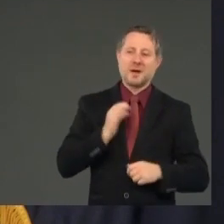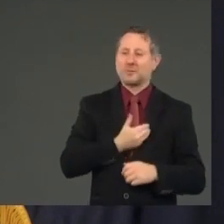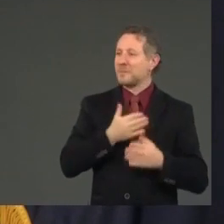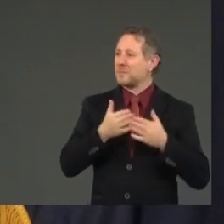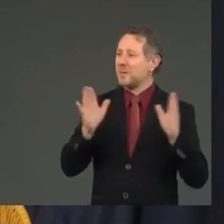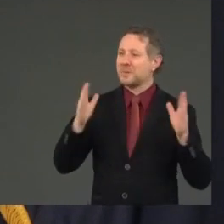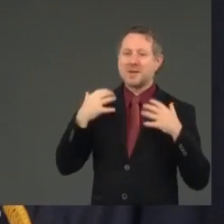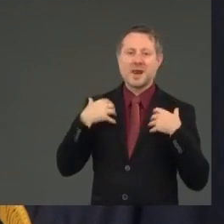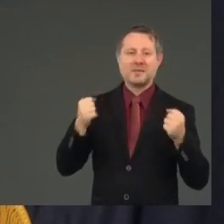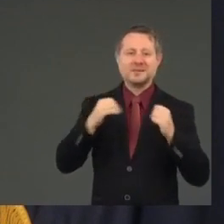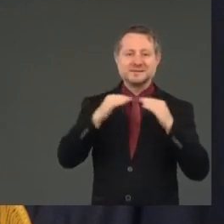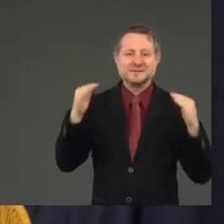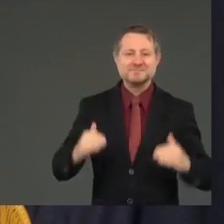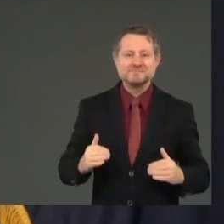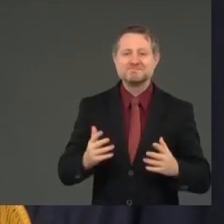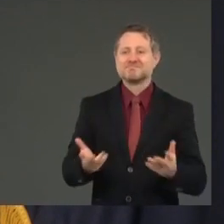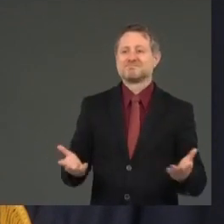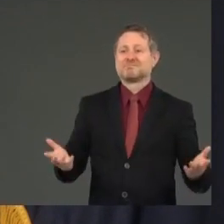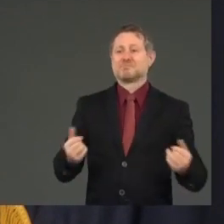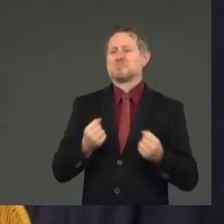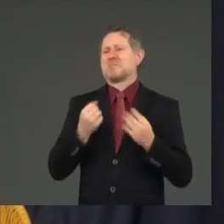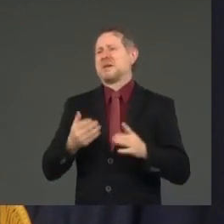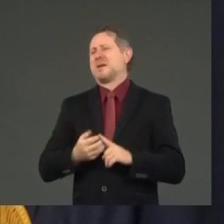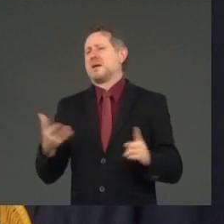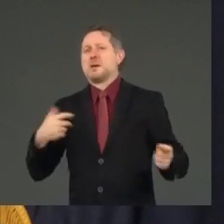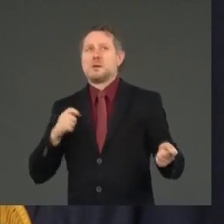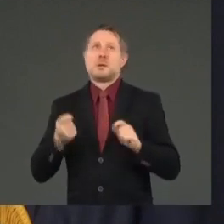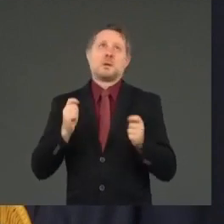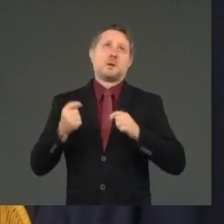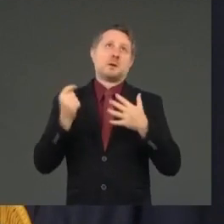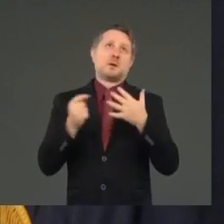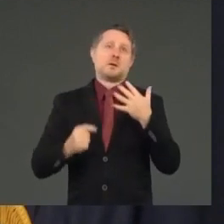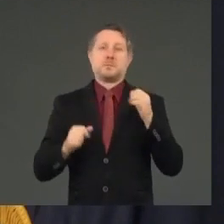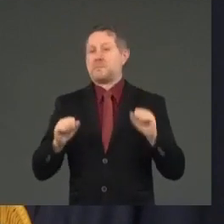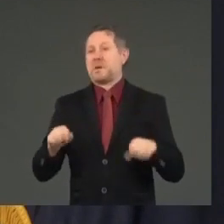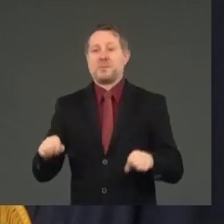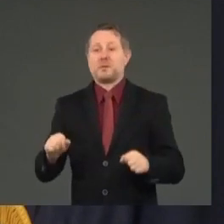COUNTRY. NOW WE HAVE A HOSPITAL CAPACITY QUESTION.